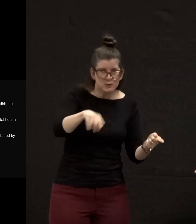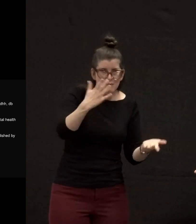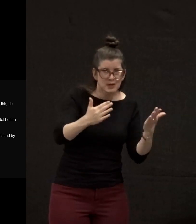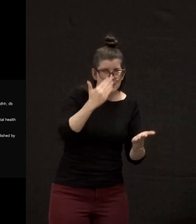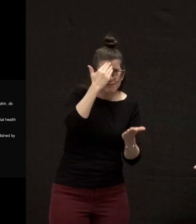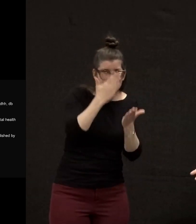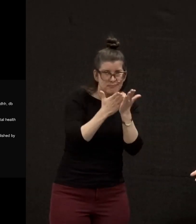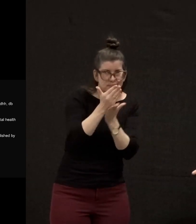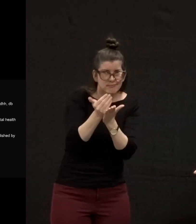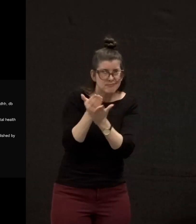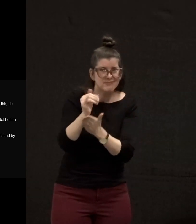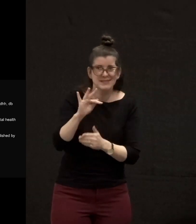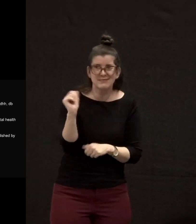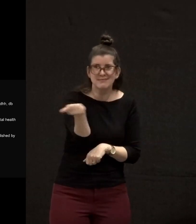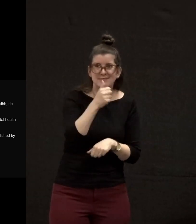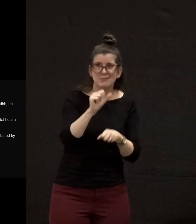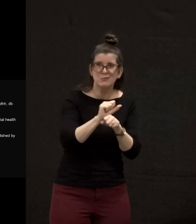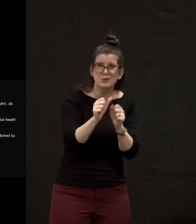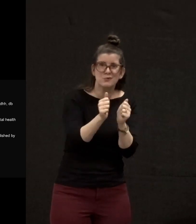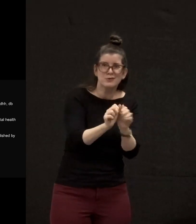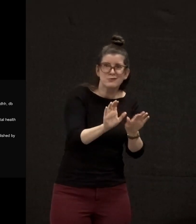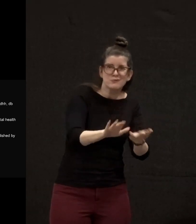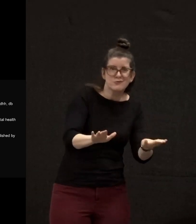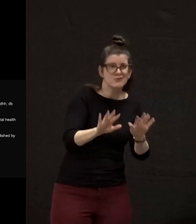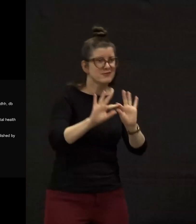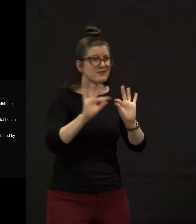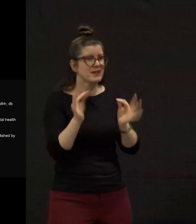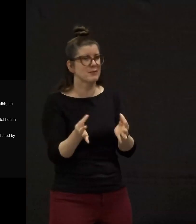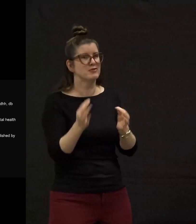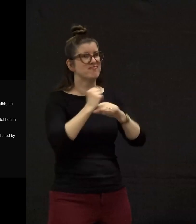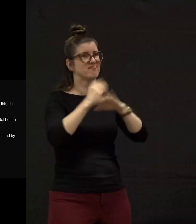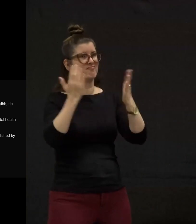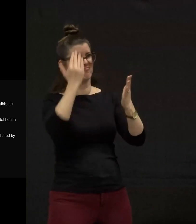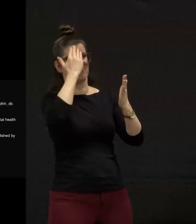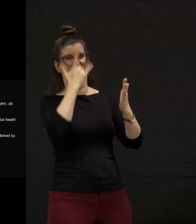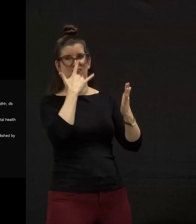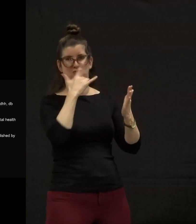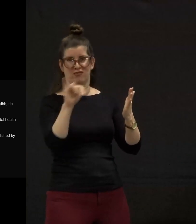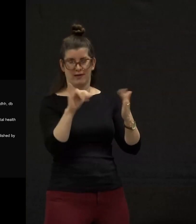if you're working directly with children and families. We also wanna spend some time